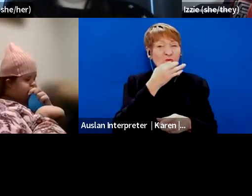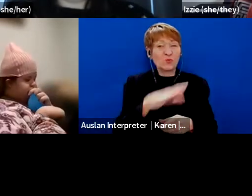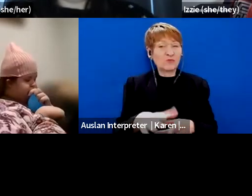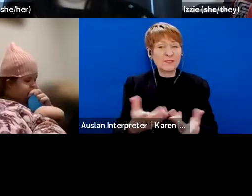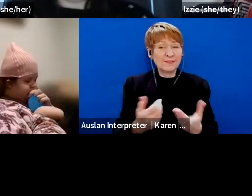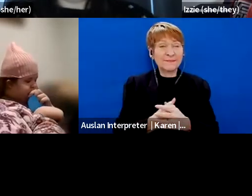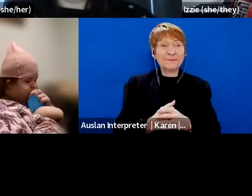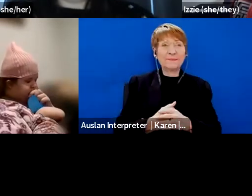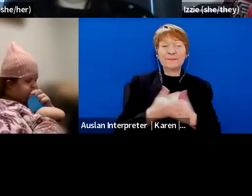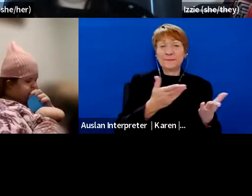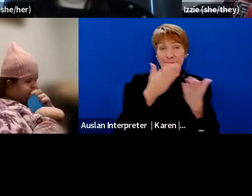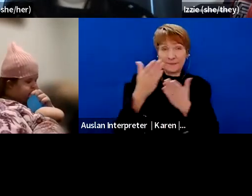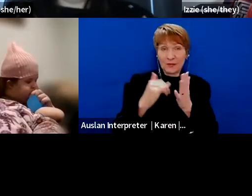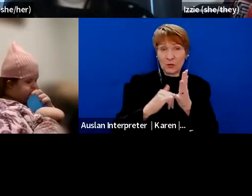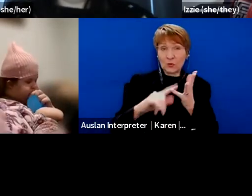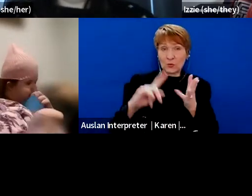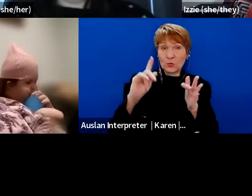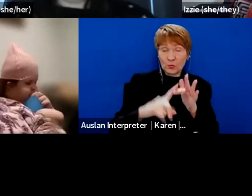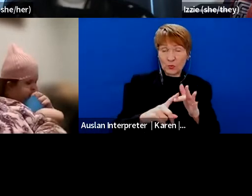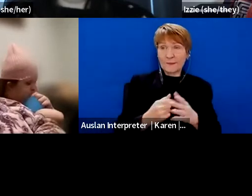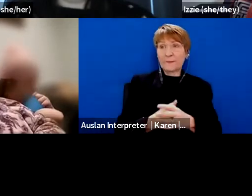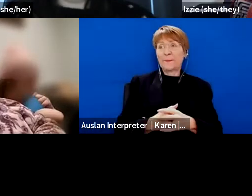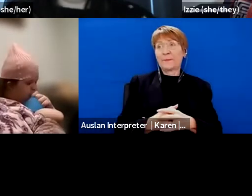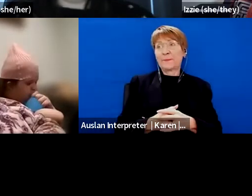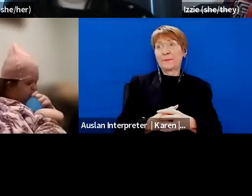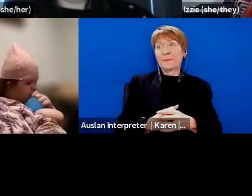So possibly to sue ACC.